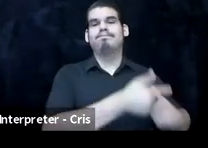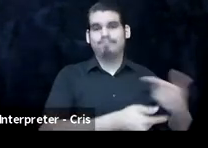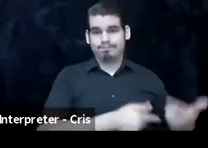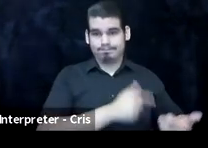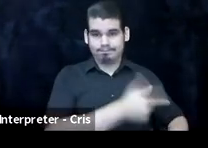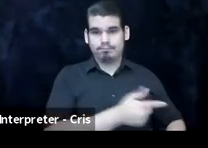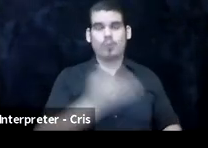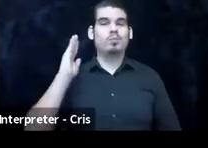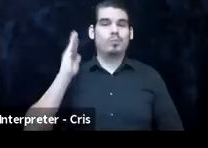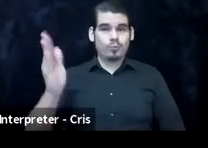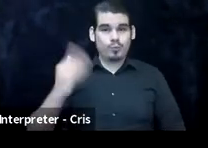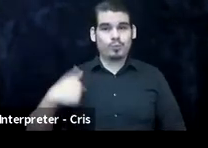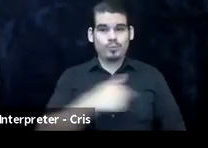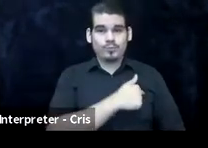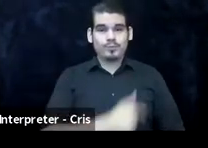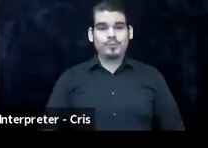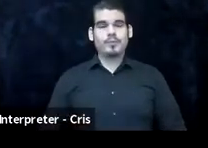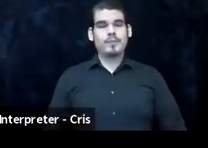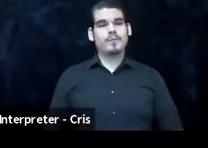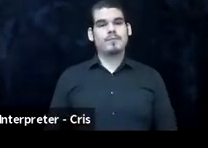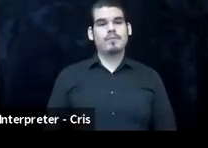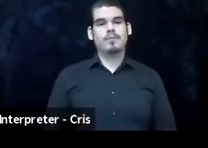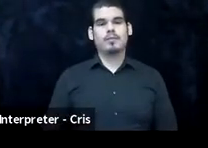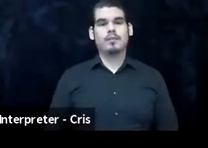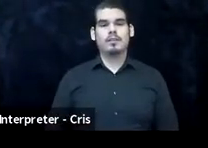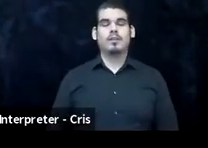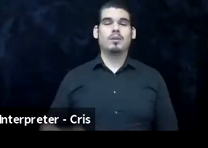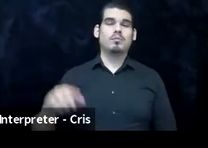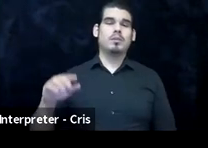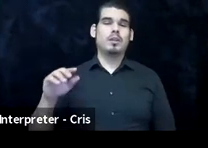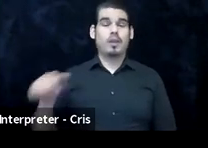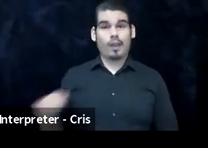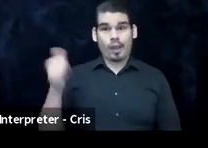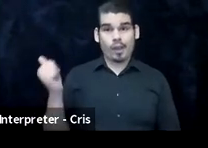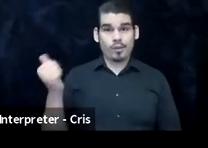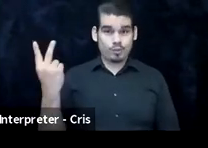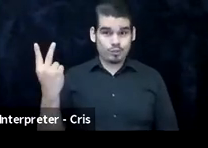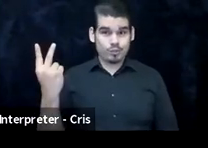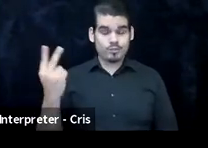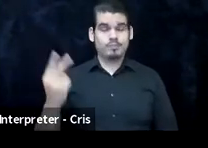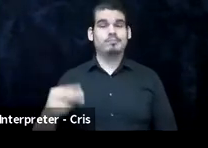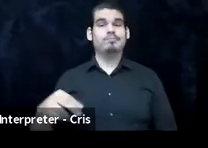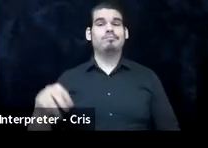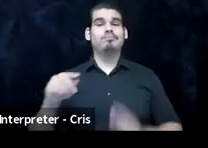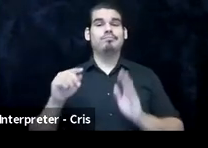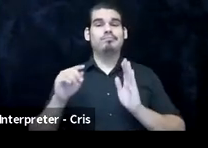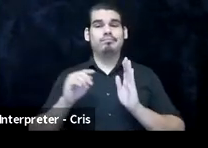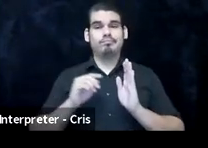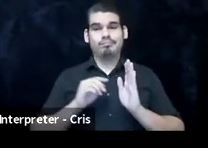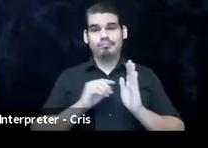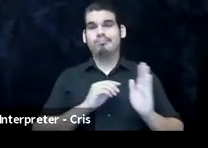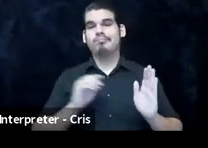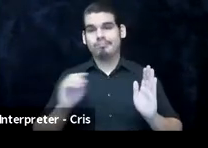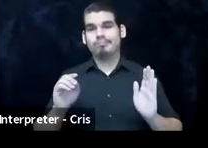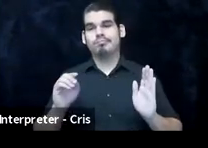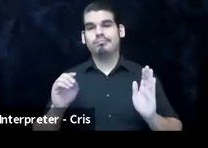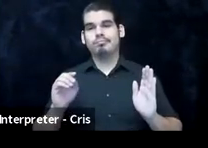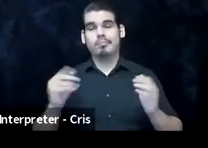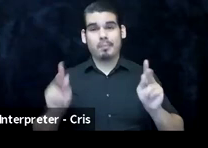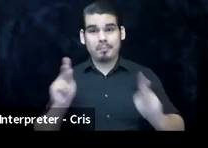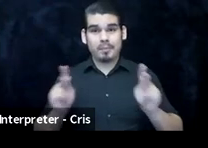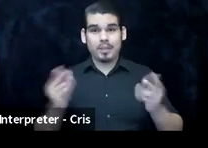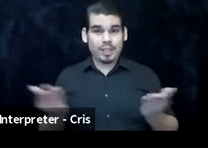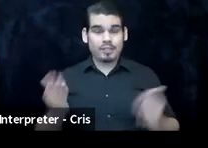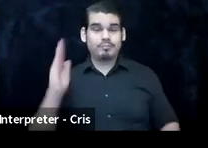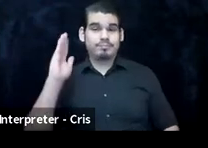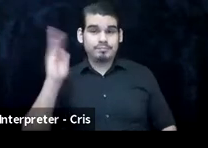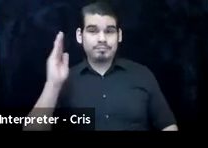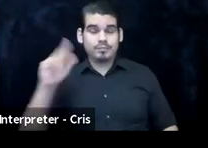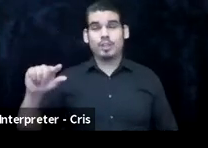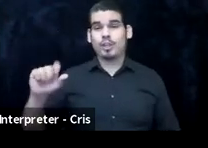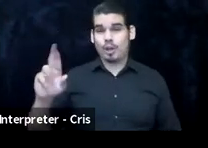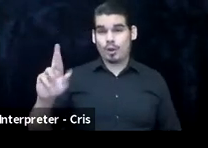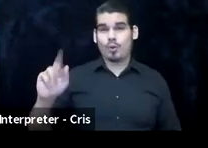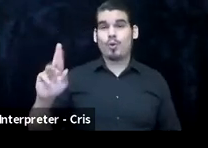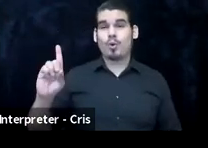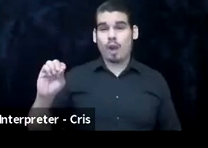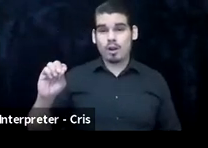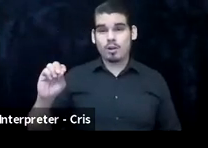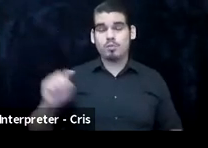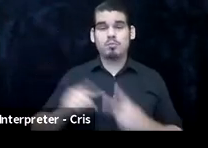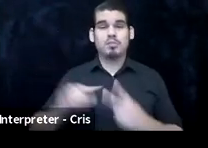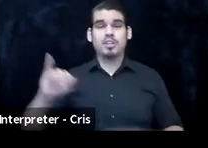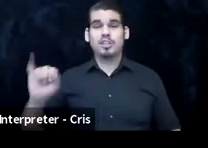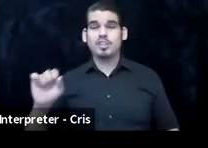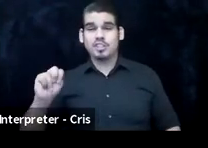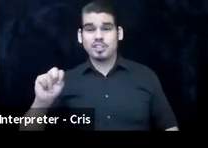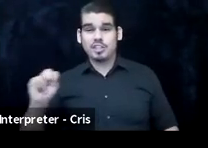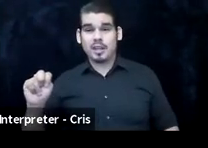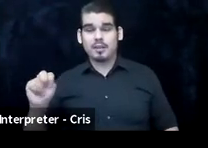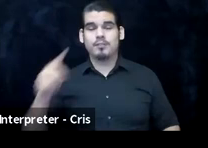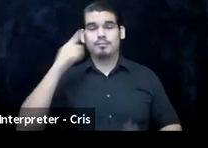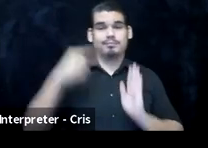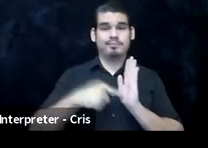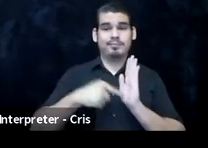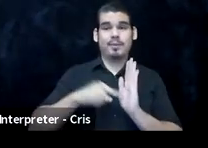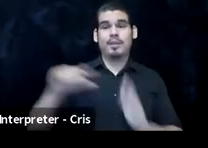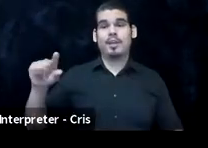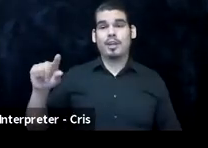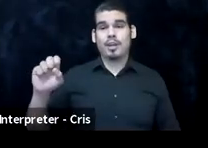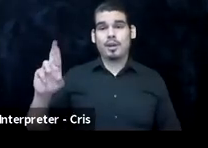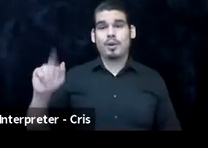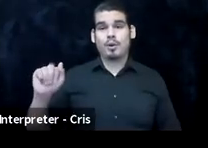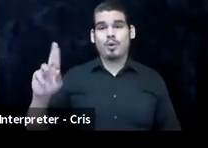Katherine Squire: And you know I think i'll actually asked kind of Gerardo and Jen to maybe demonstrate so let's say you know Gerardo and Jen you were let's say Gerard are you were speaking for for pro and you were a delegate from your college, how would you enter that in the chat.